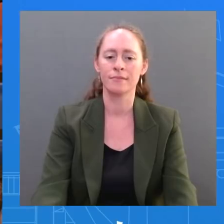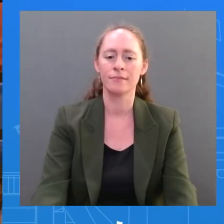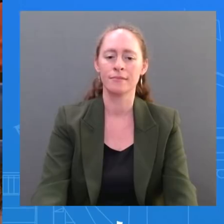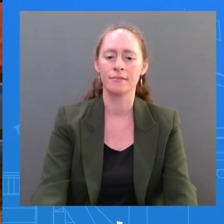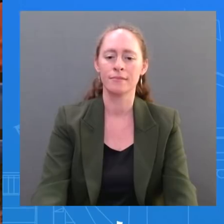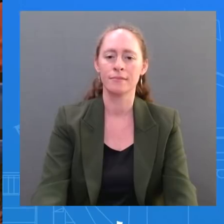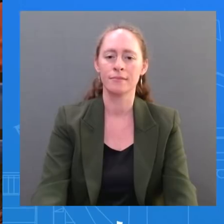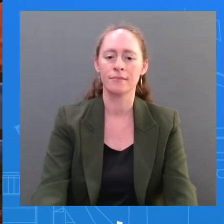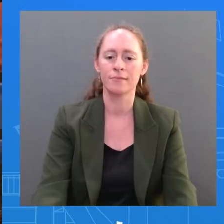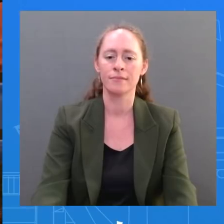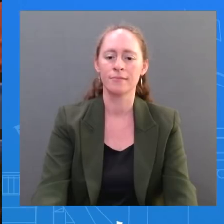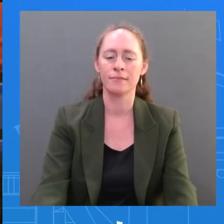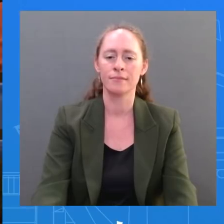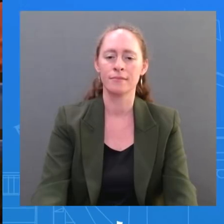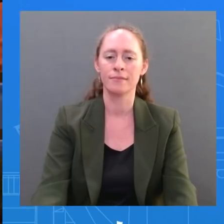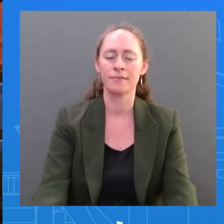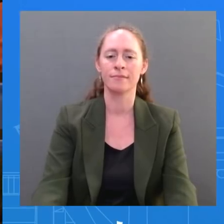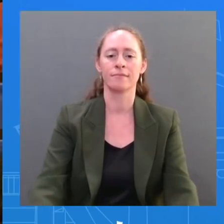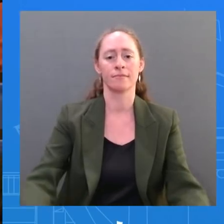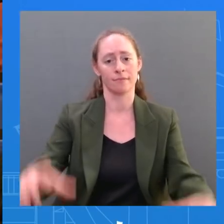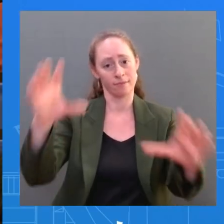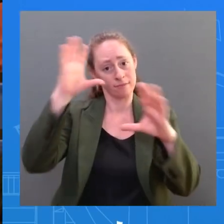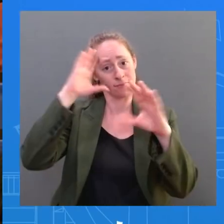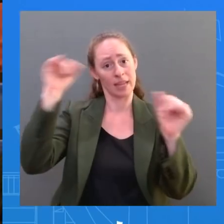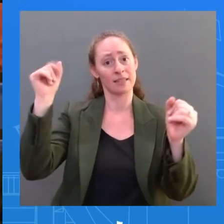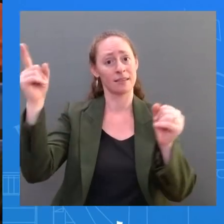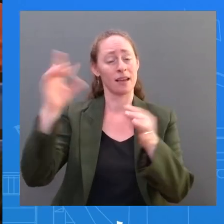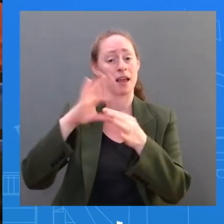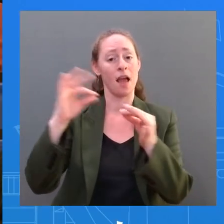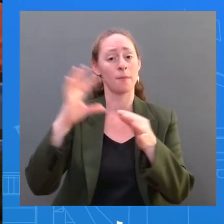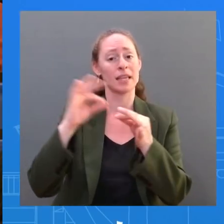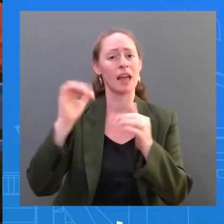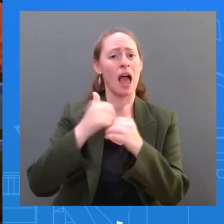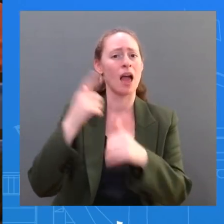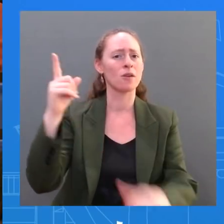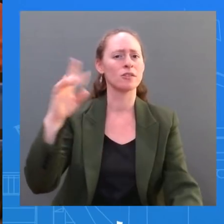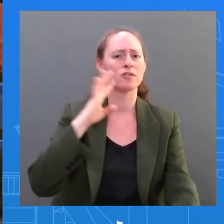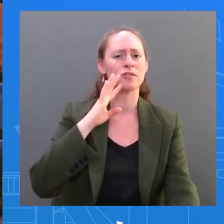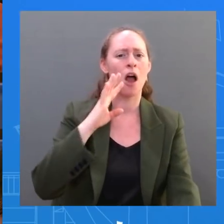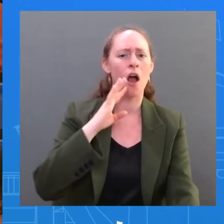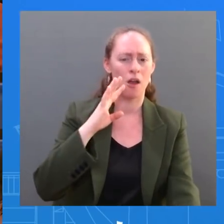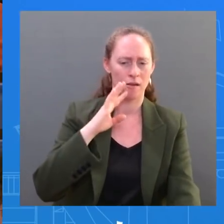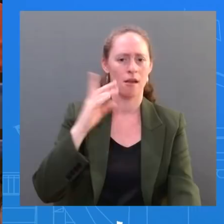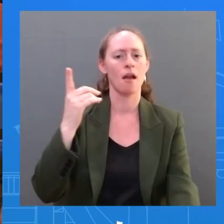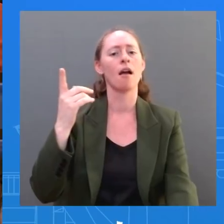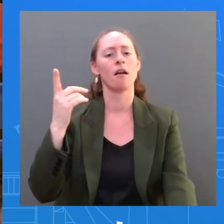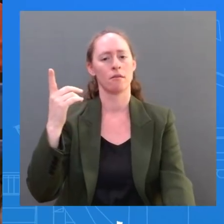across state lines to receive an abortion. And I'm wondering, has the White House confirmed